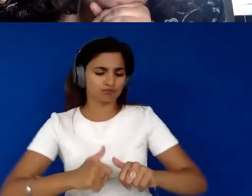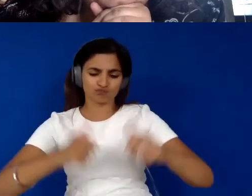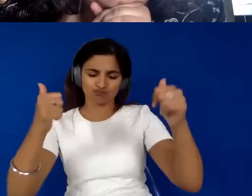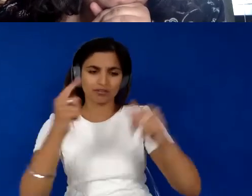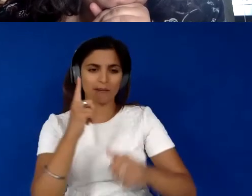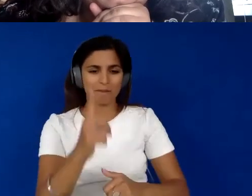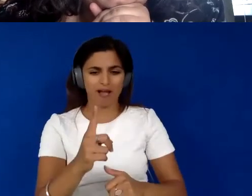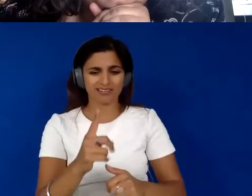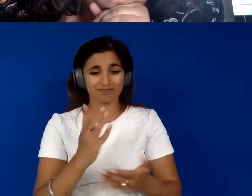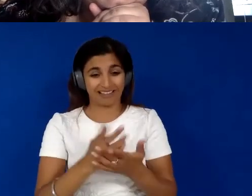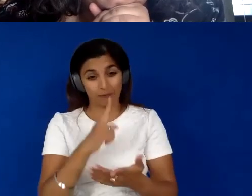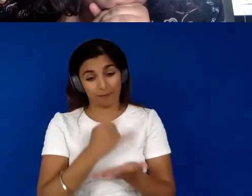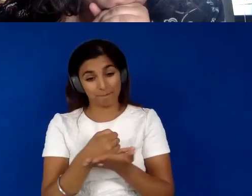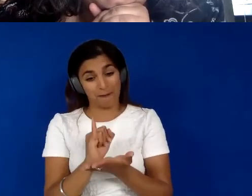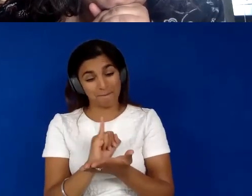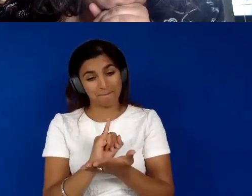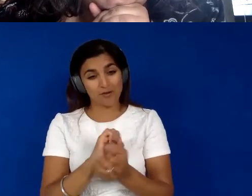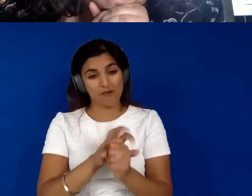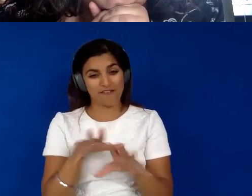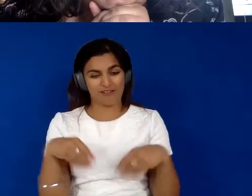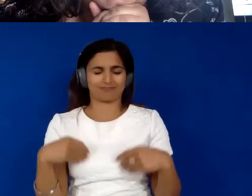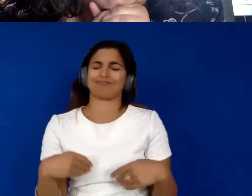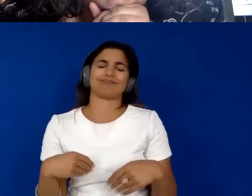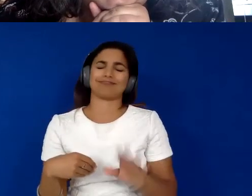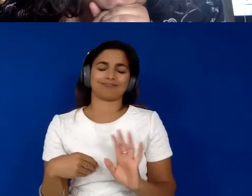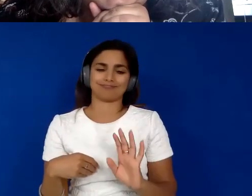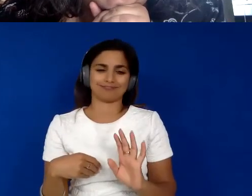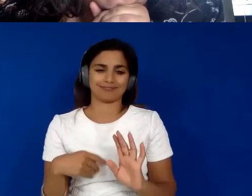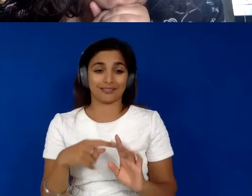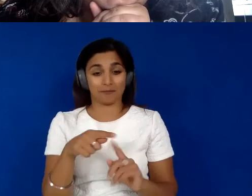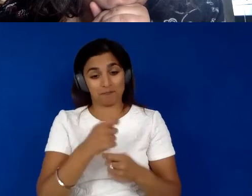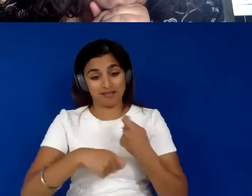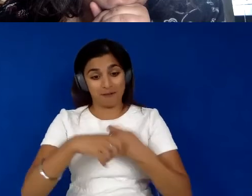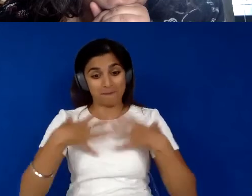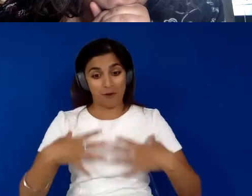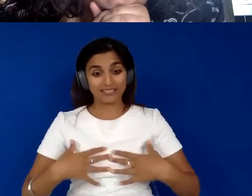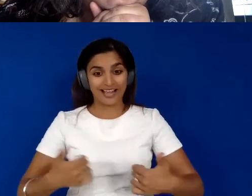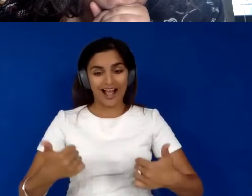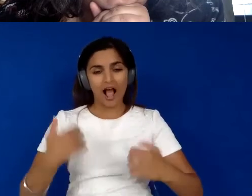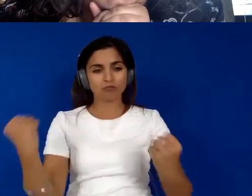know it's it's not going to make your body inhospitable to to a virus because